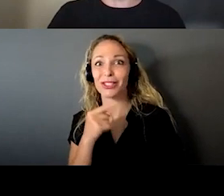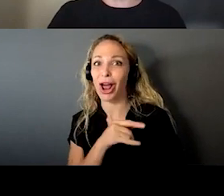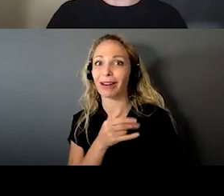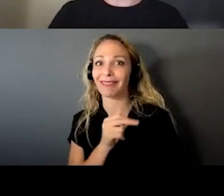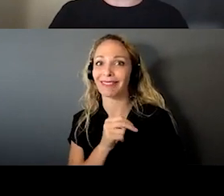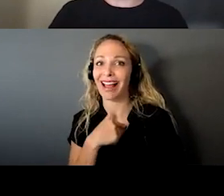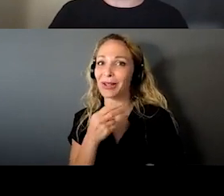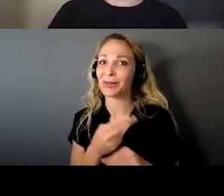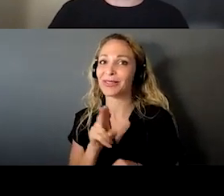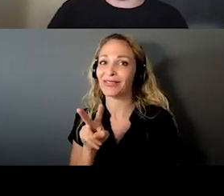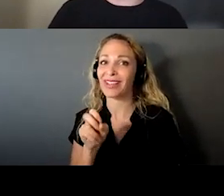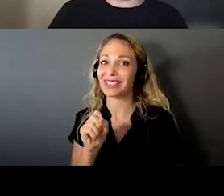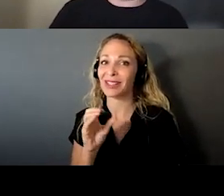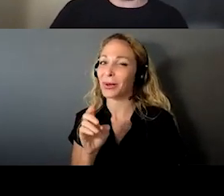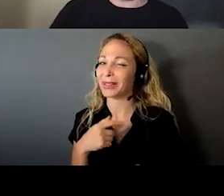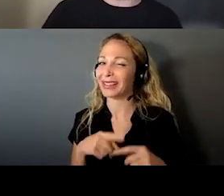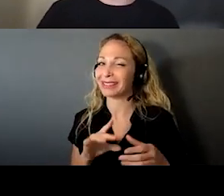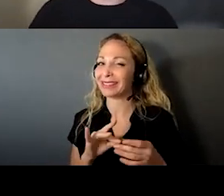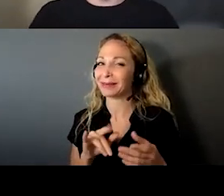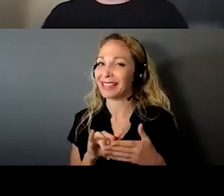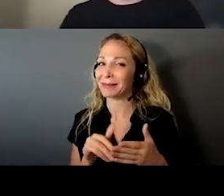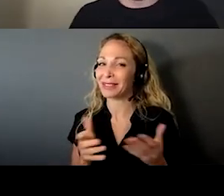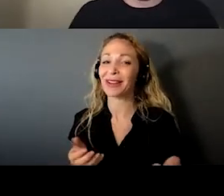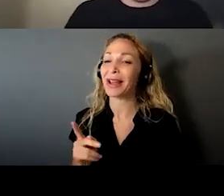USE VS CODES. SAY YES -- AND DONE.